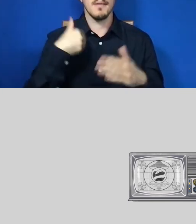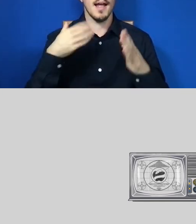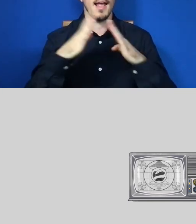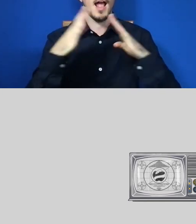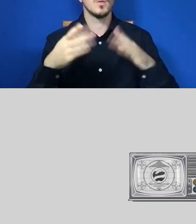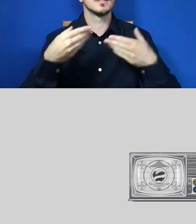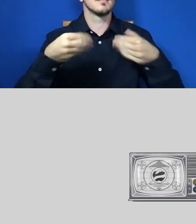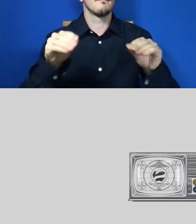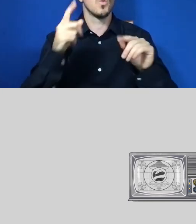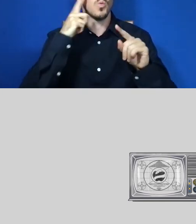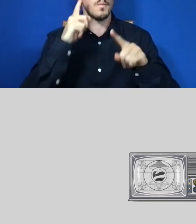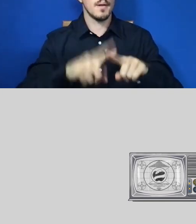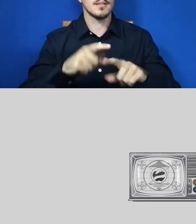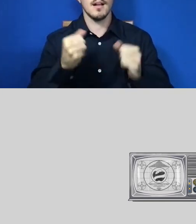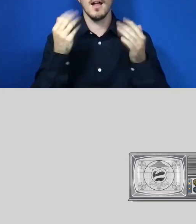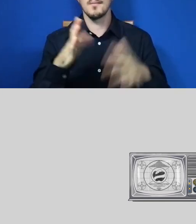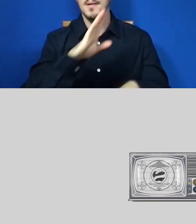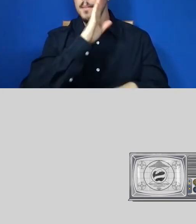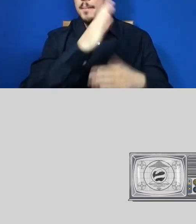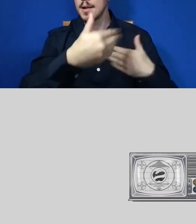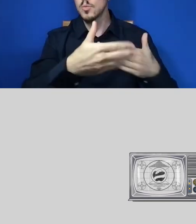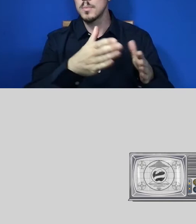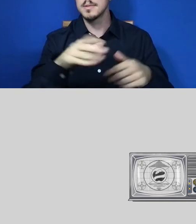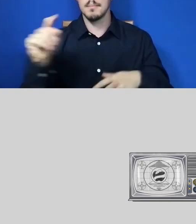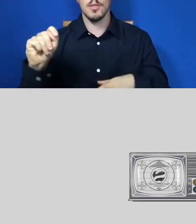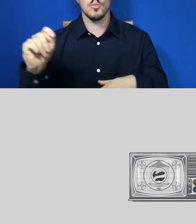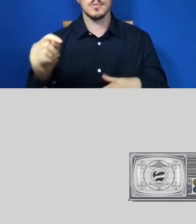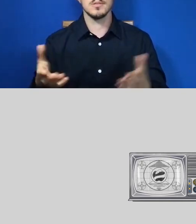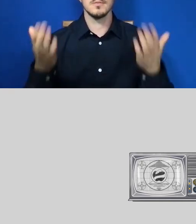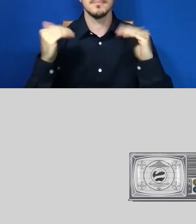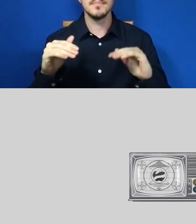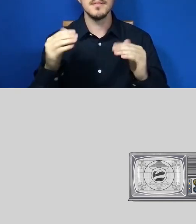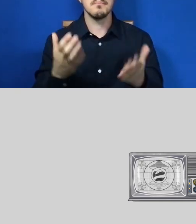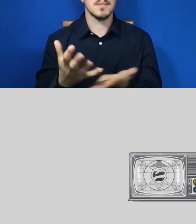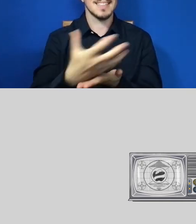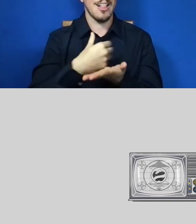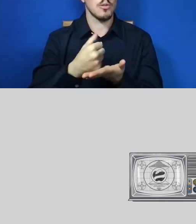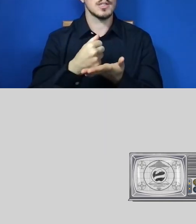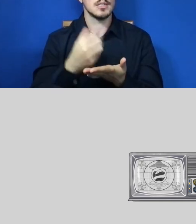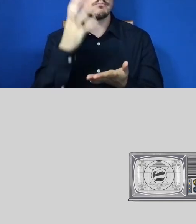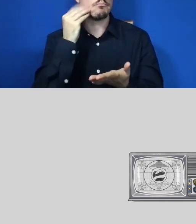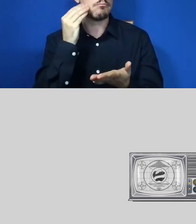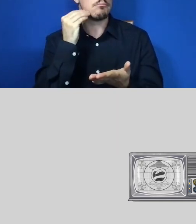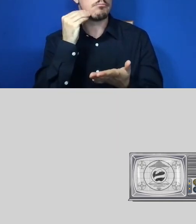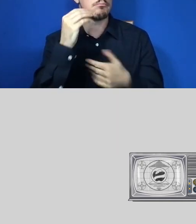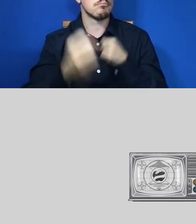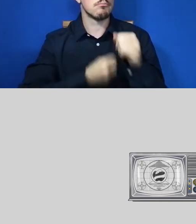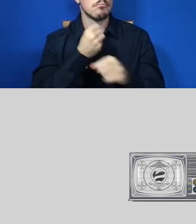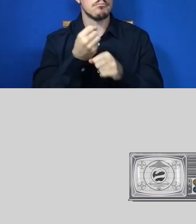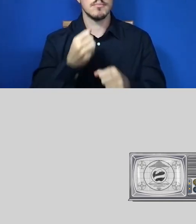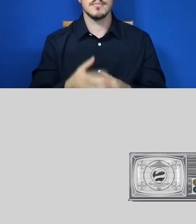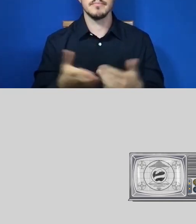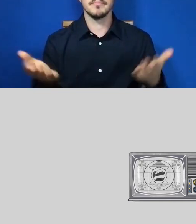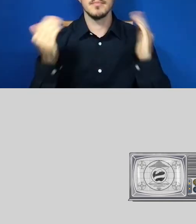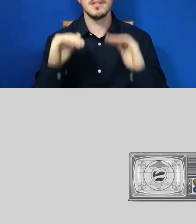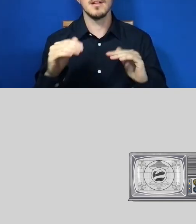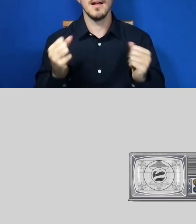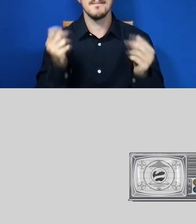based on this number of bedrooms and this number of bathrooms? How much will my salary be, based on my years of experience?